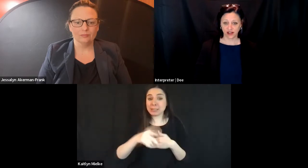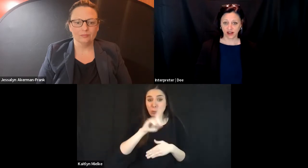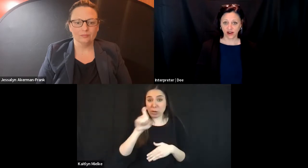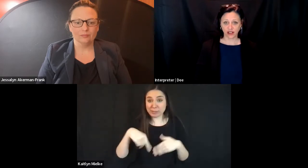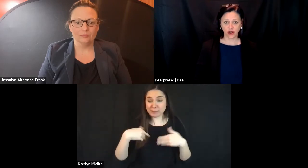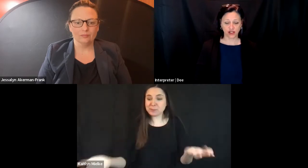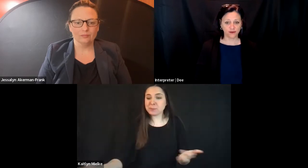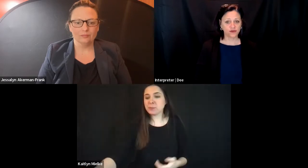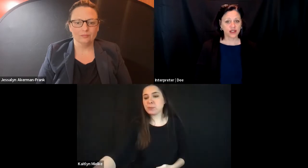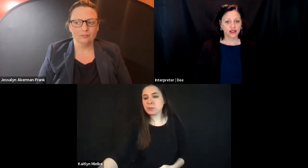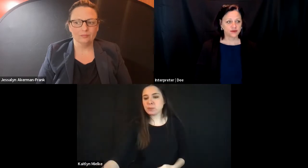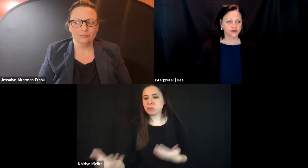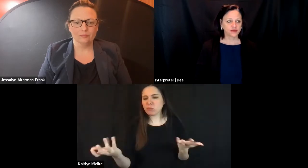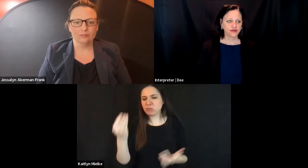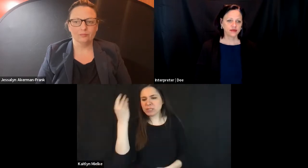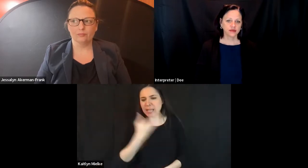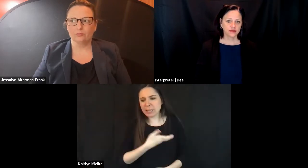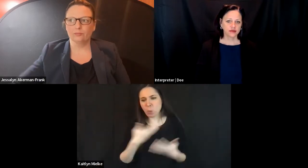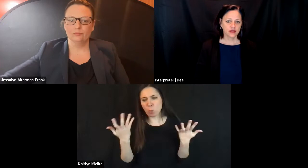Thank you, panelists, for sharing your background.